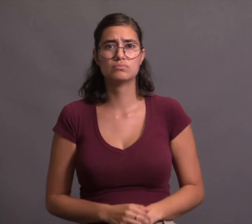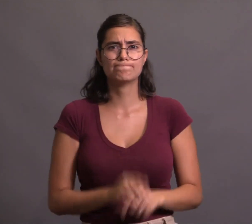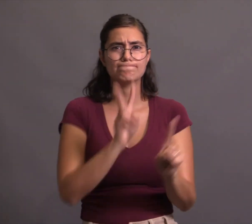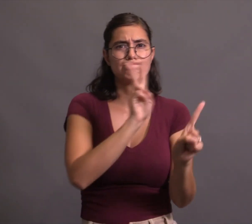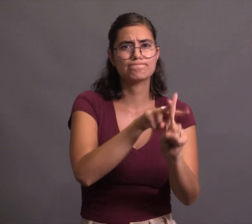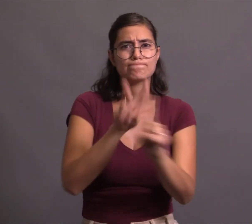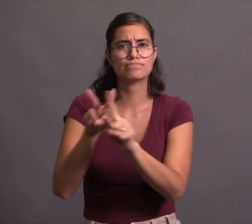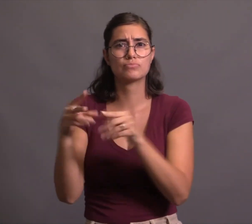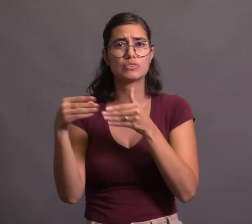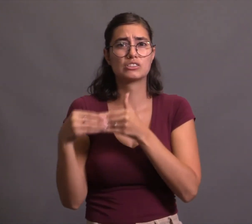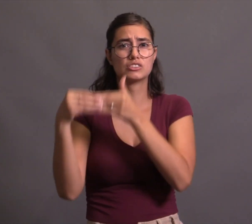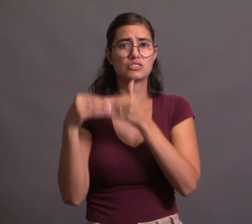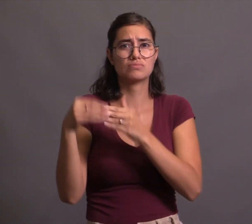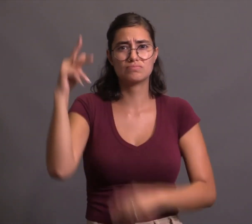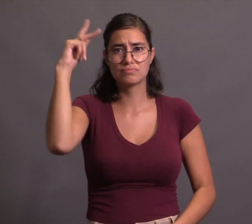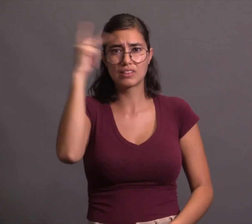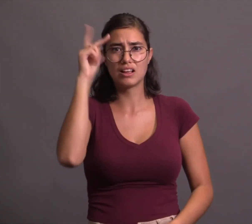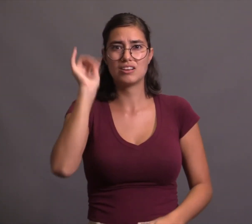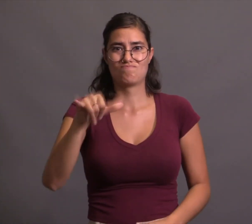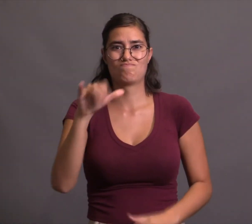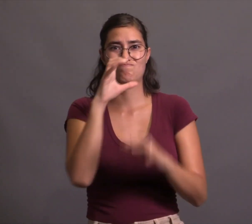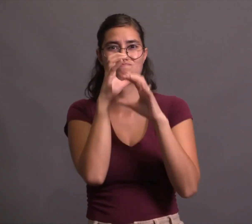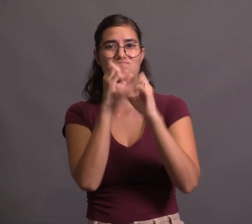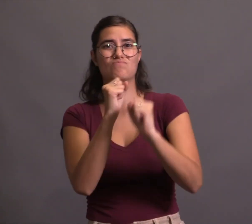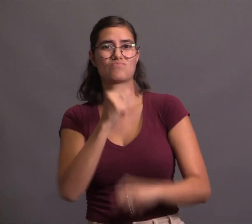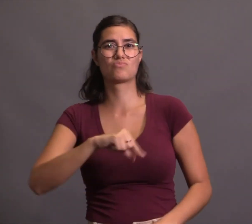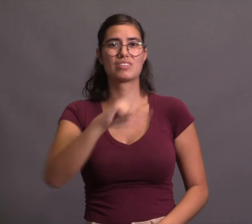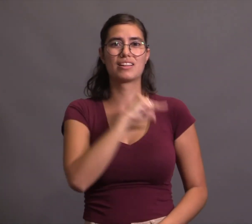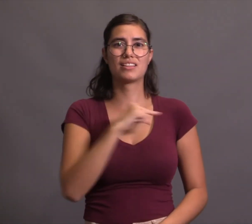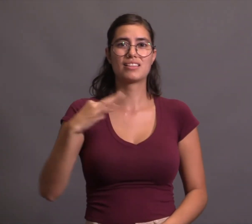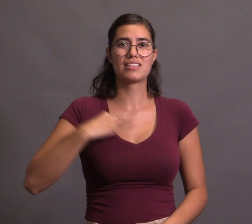Implement a leadership philosophy that attracts qualified candidates